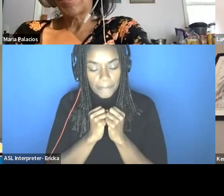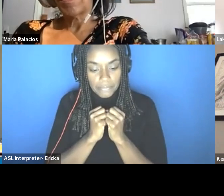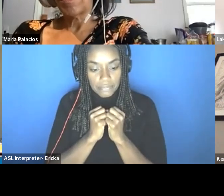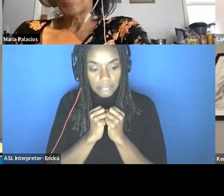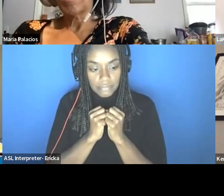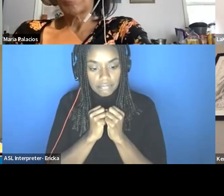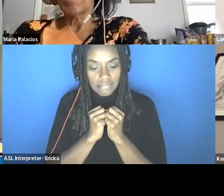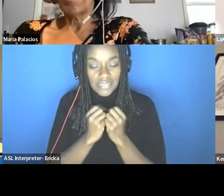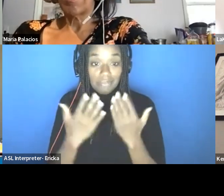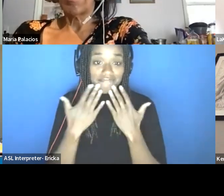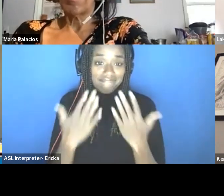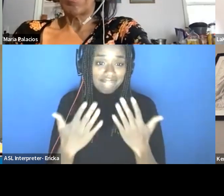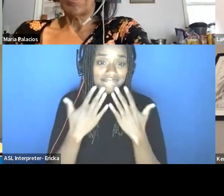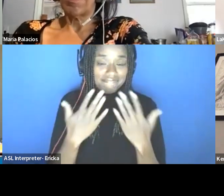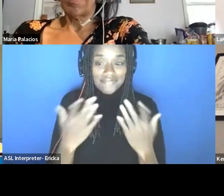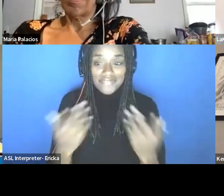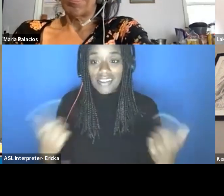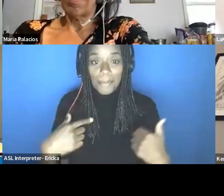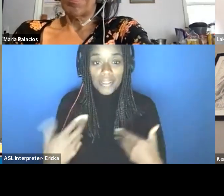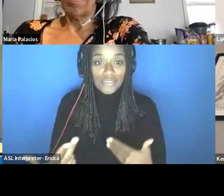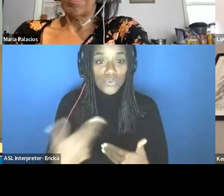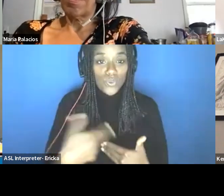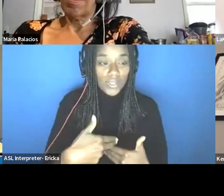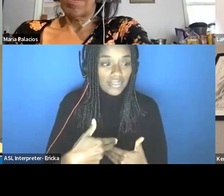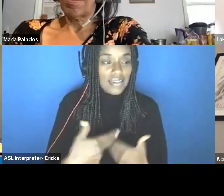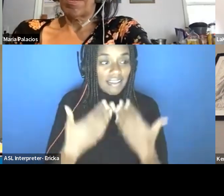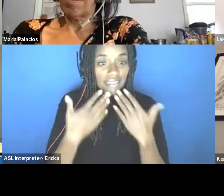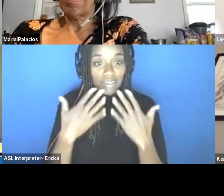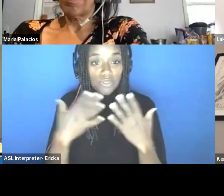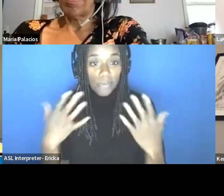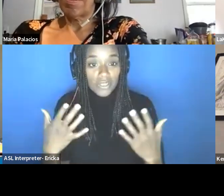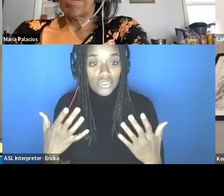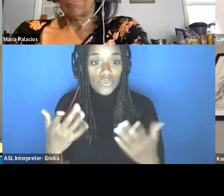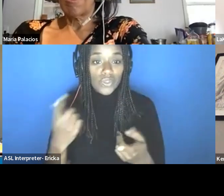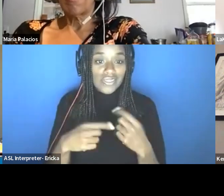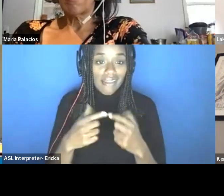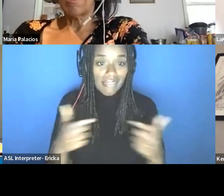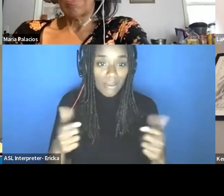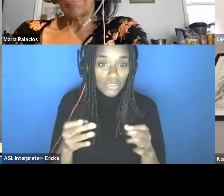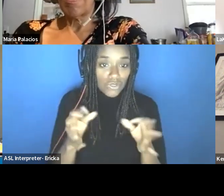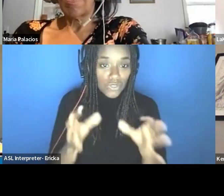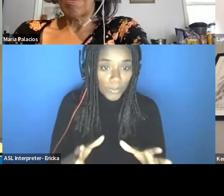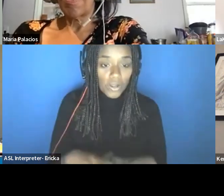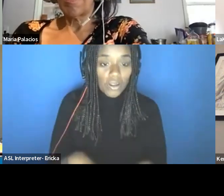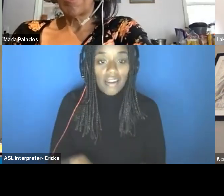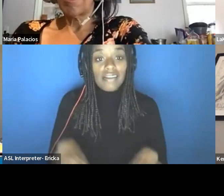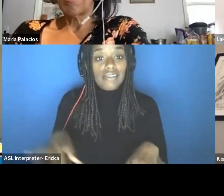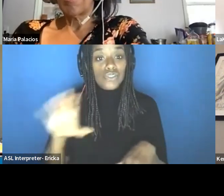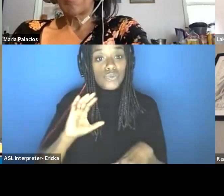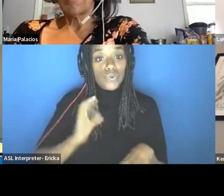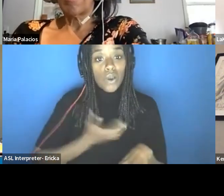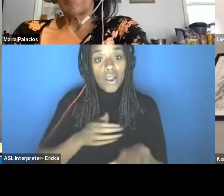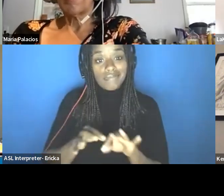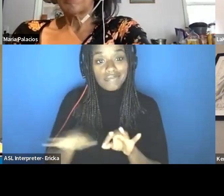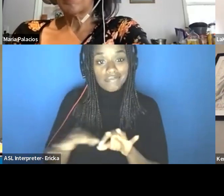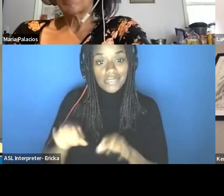Because, you have -- you see their value in your organization.